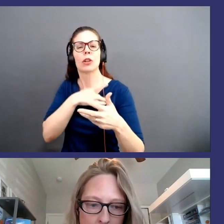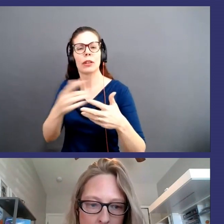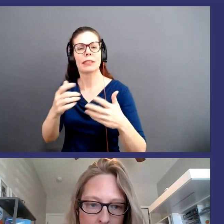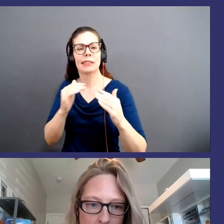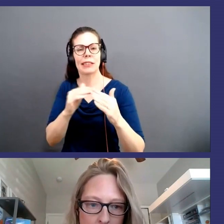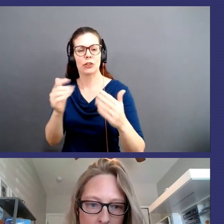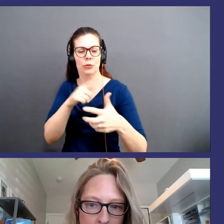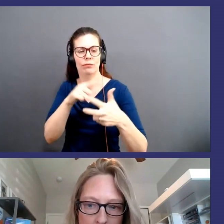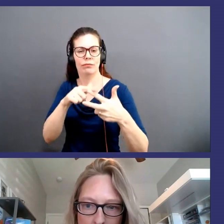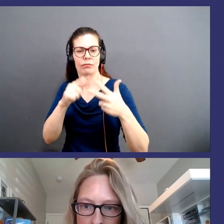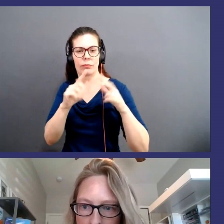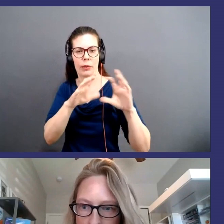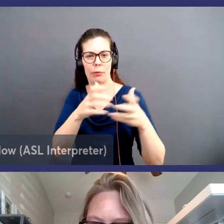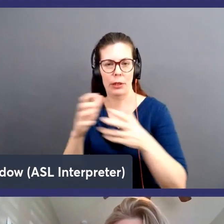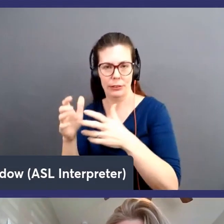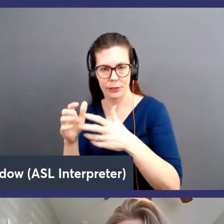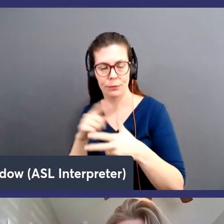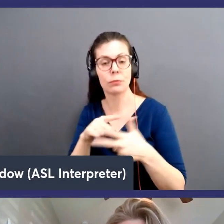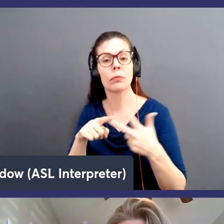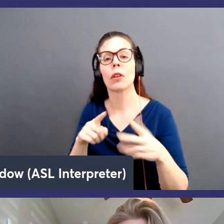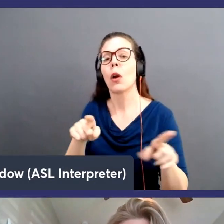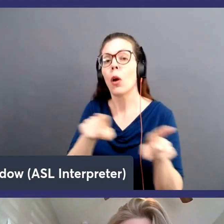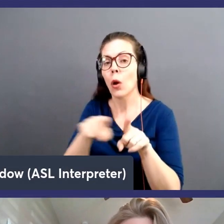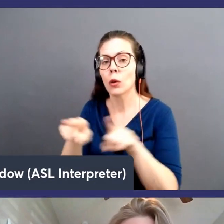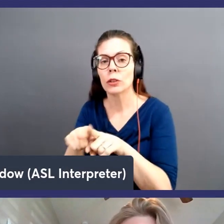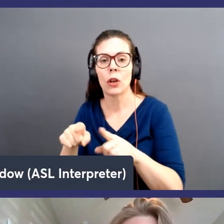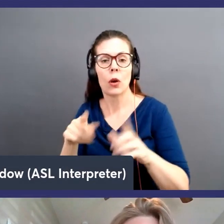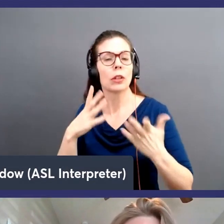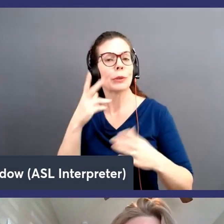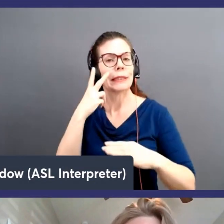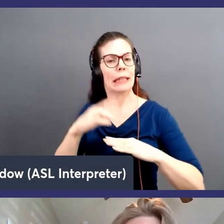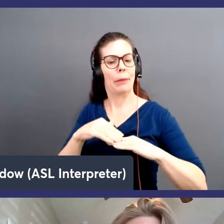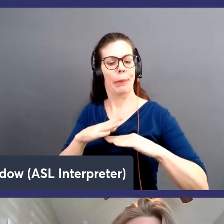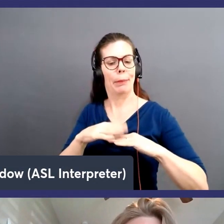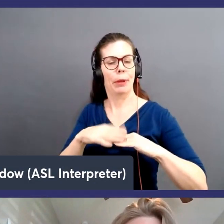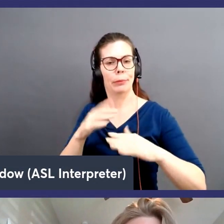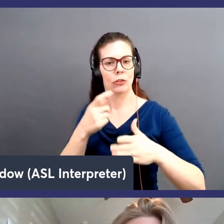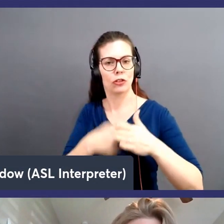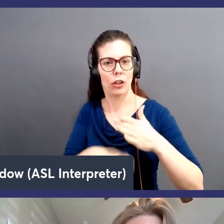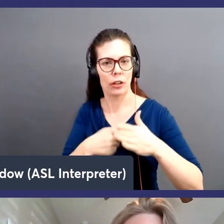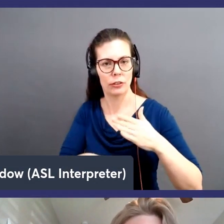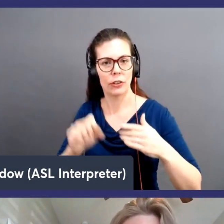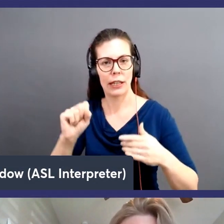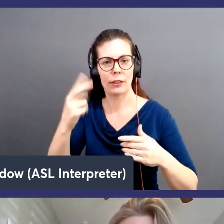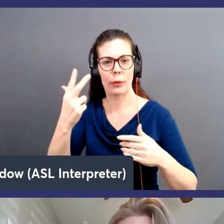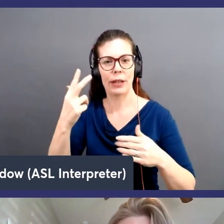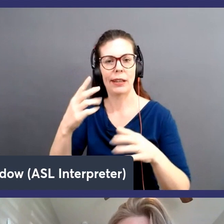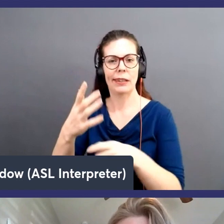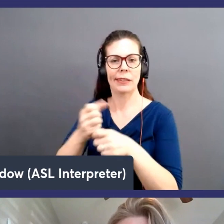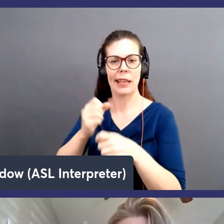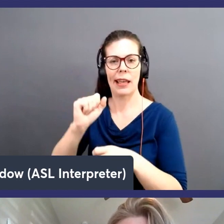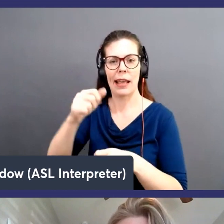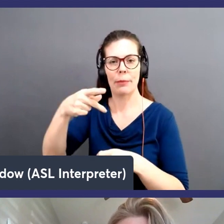In addition to that, customers see a minimal charge of S3 Git APIs and EventBridge.